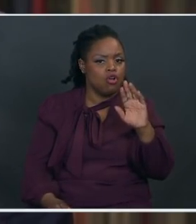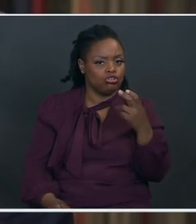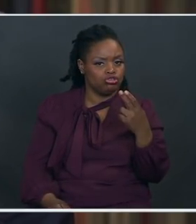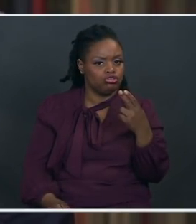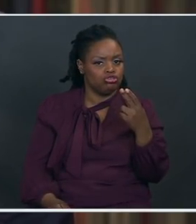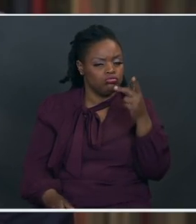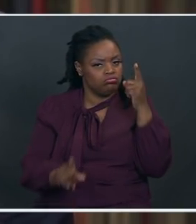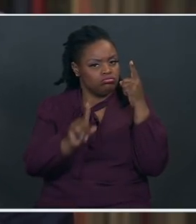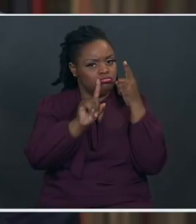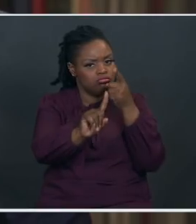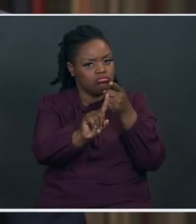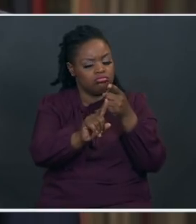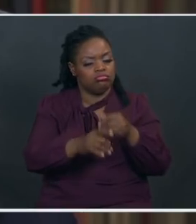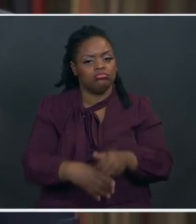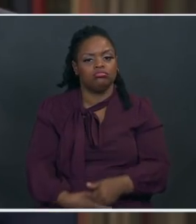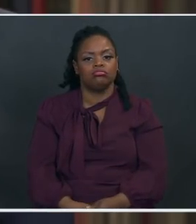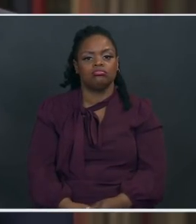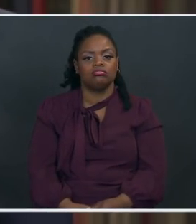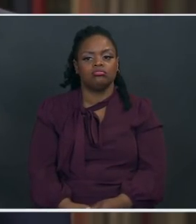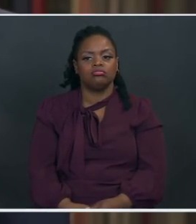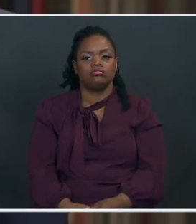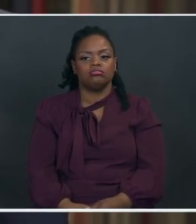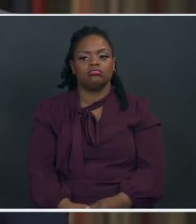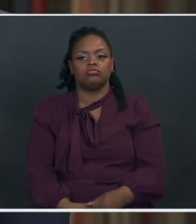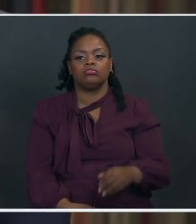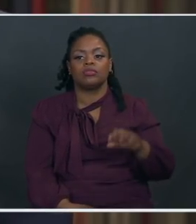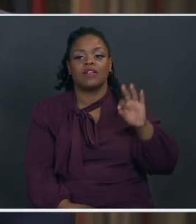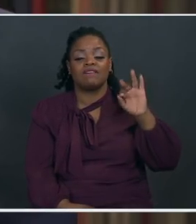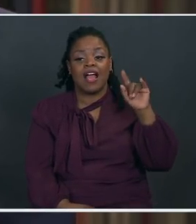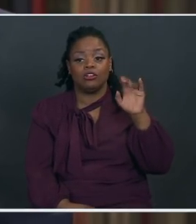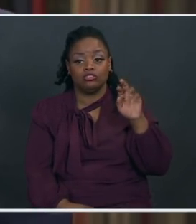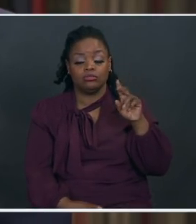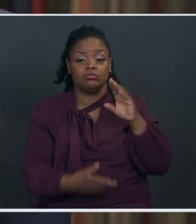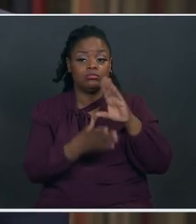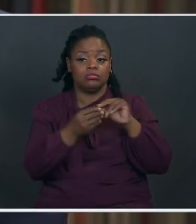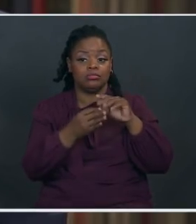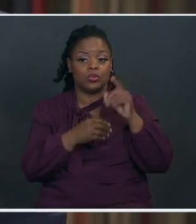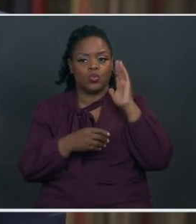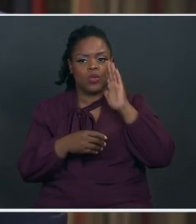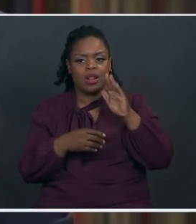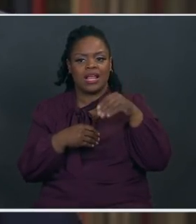Pfizer yesterday announced that they think they can deliver 120 million doses this quarter.